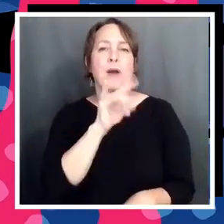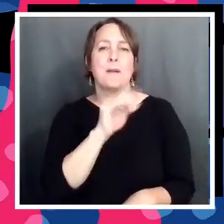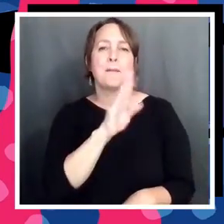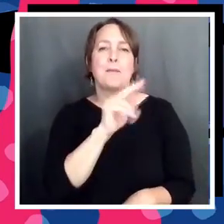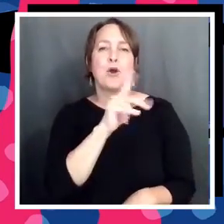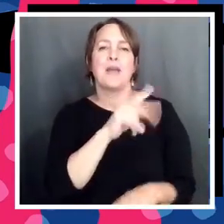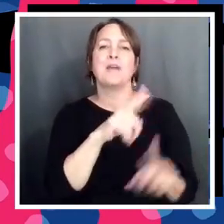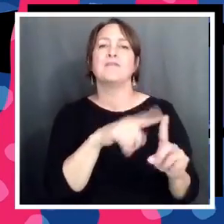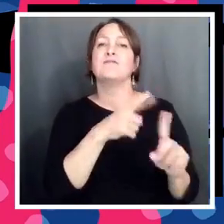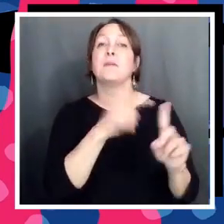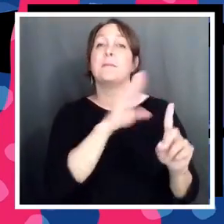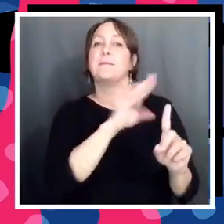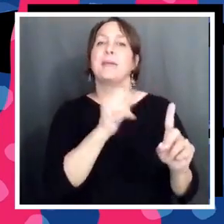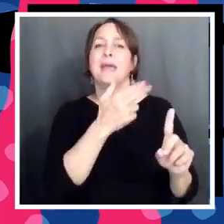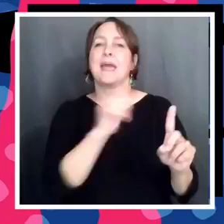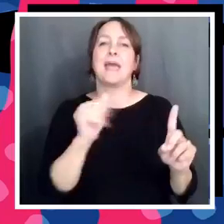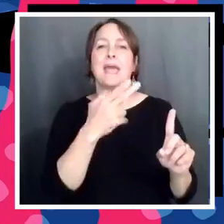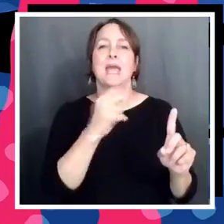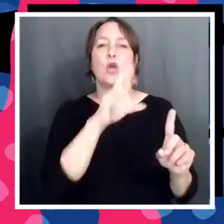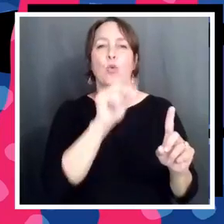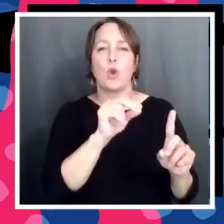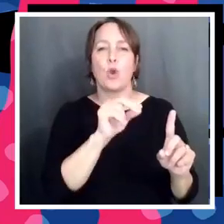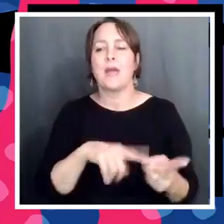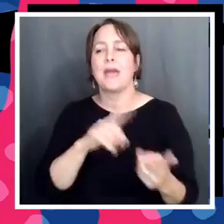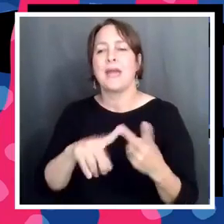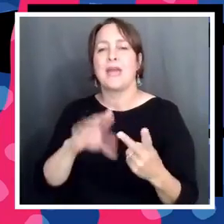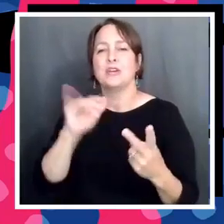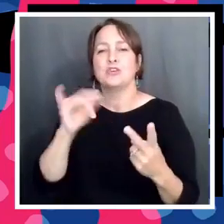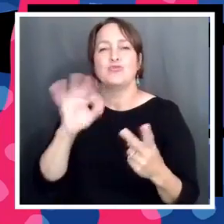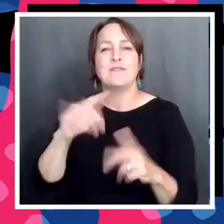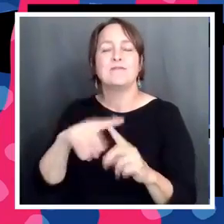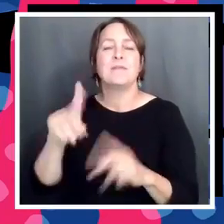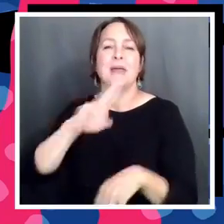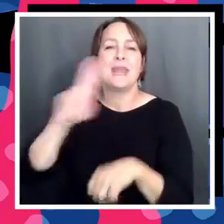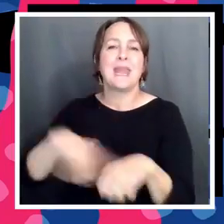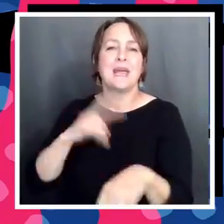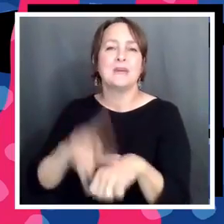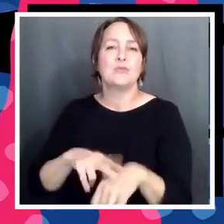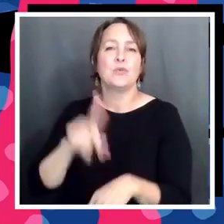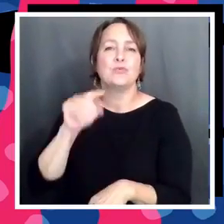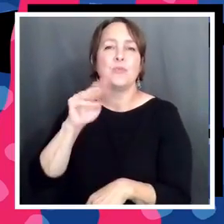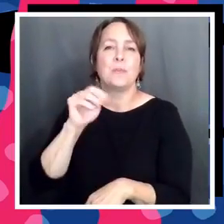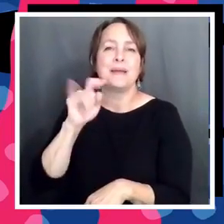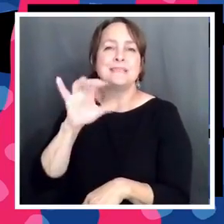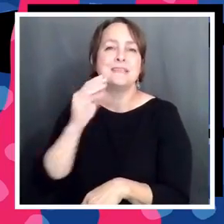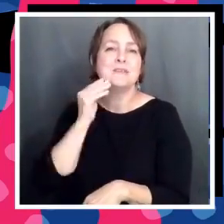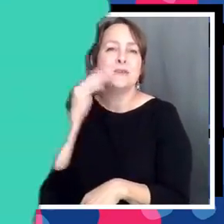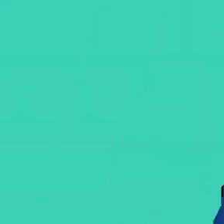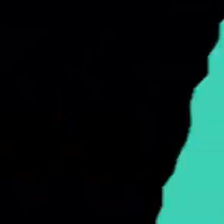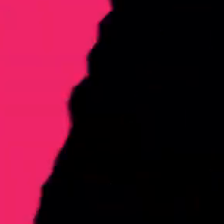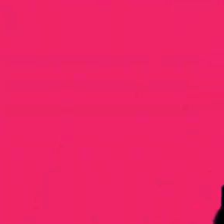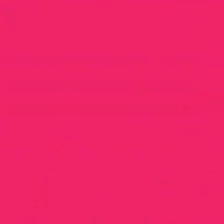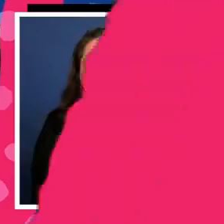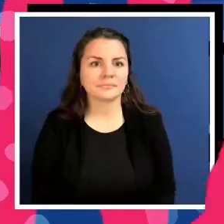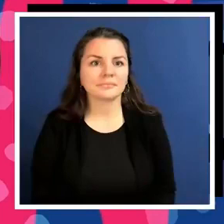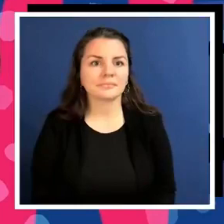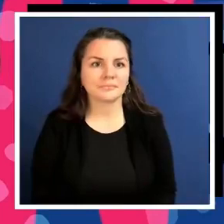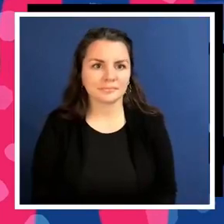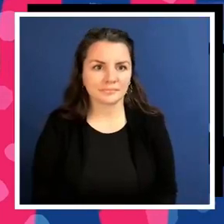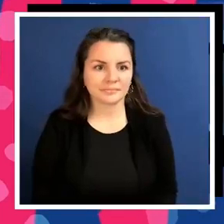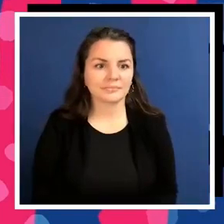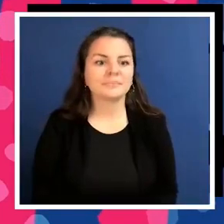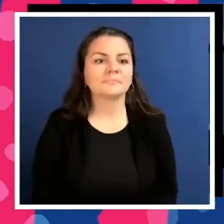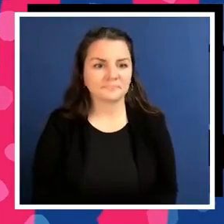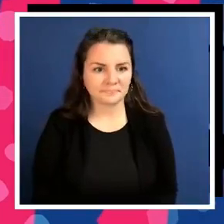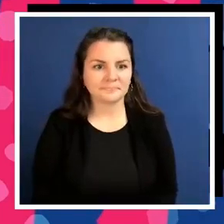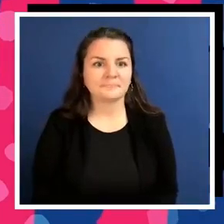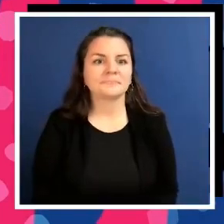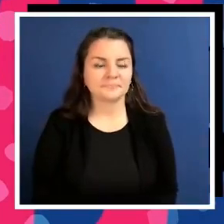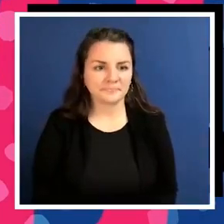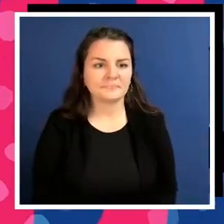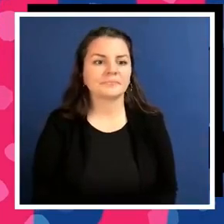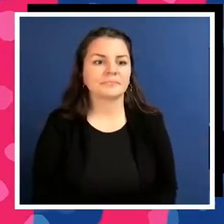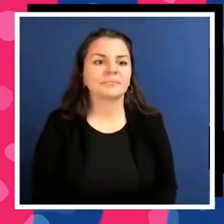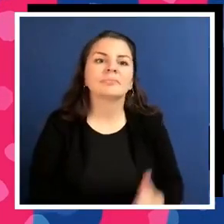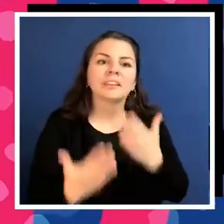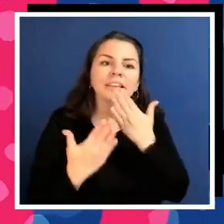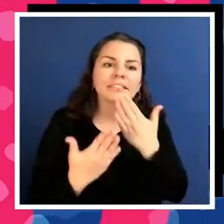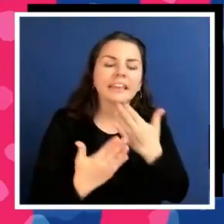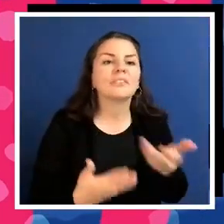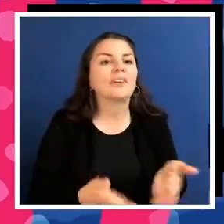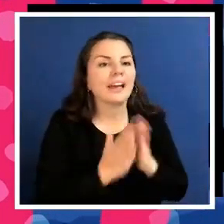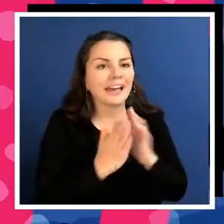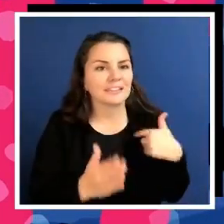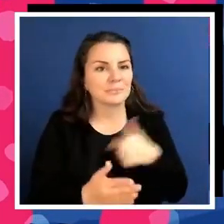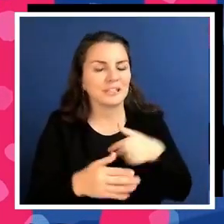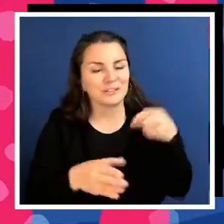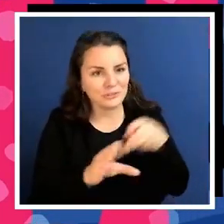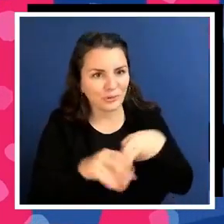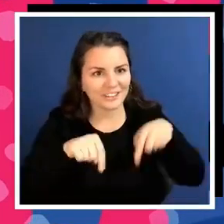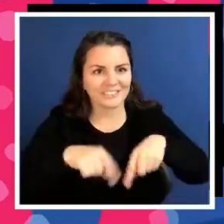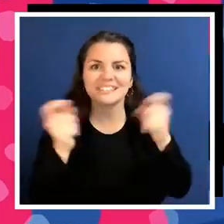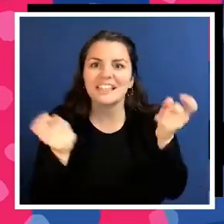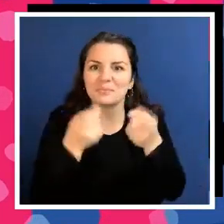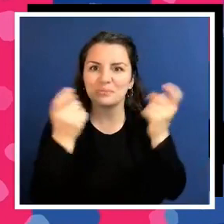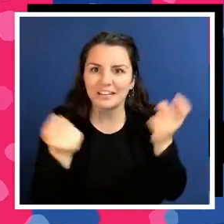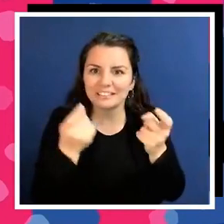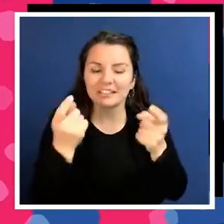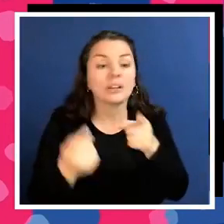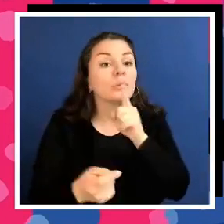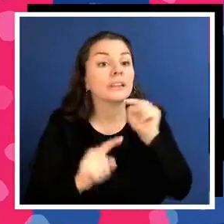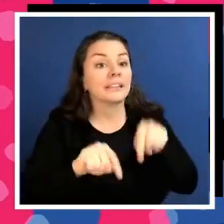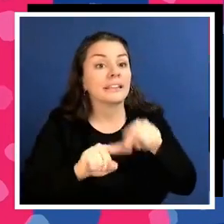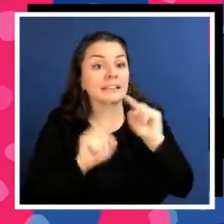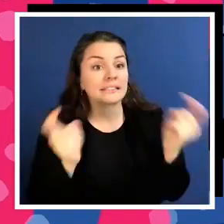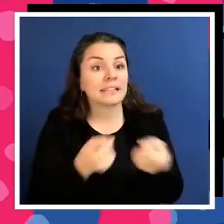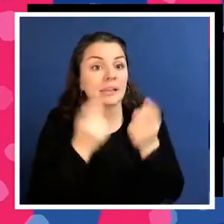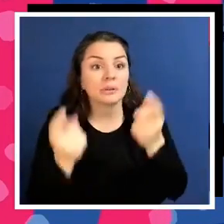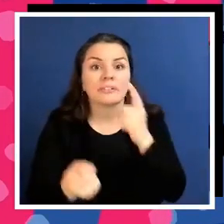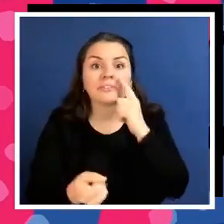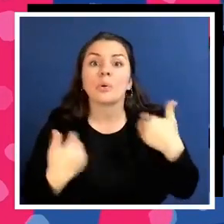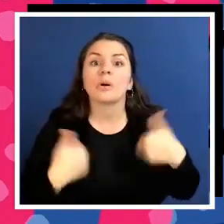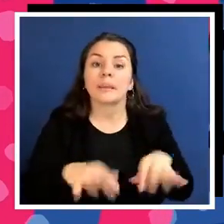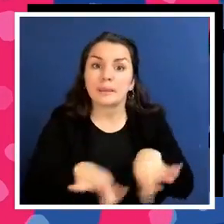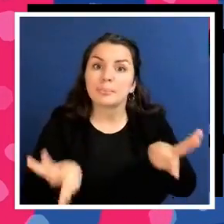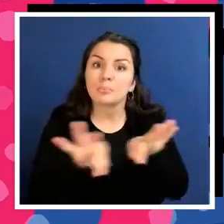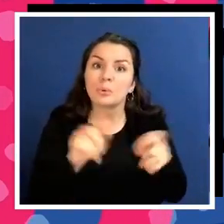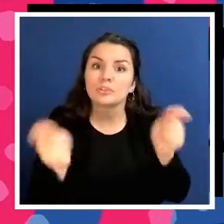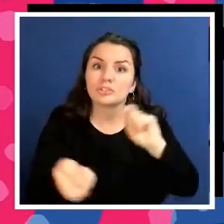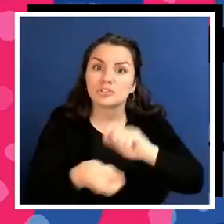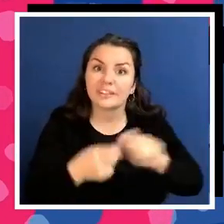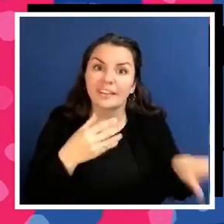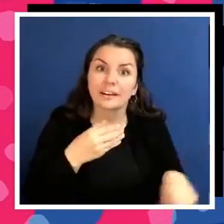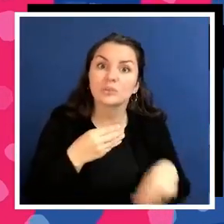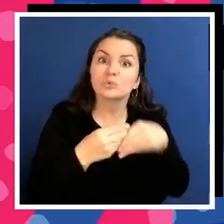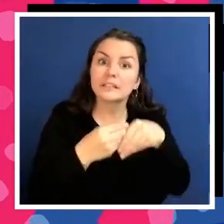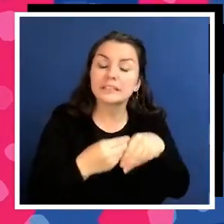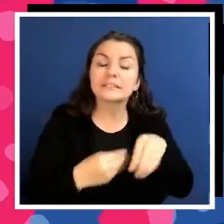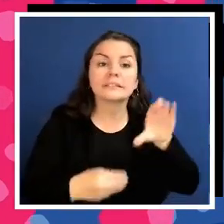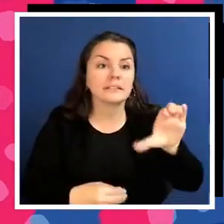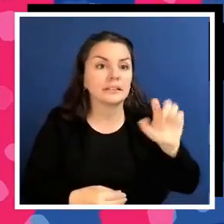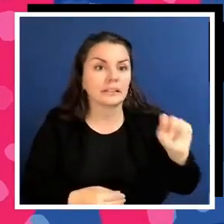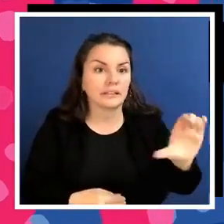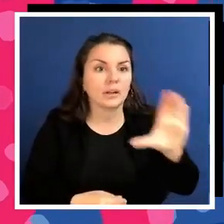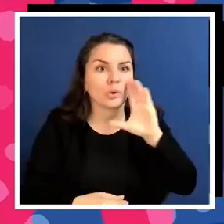INCLUDING VICE PRESIDENT KAMALA